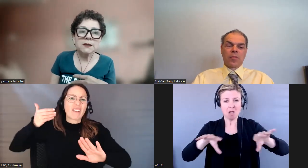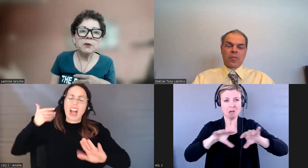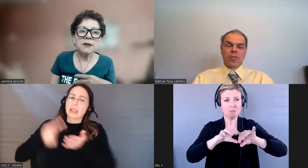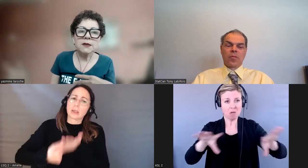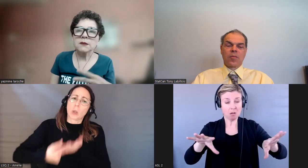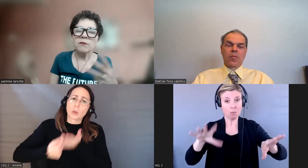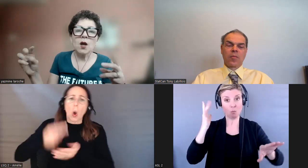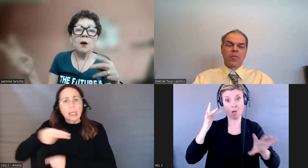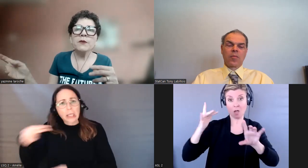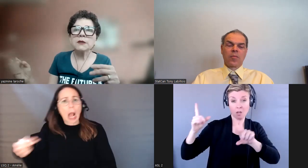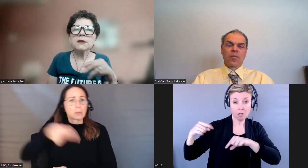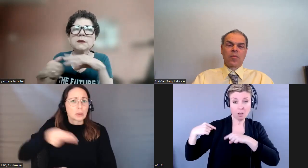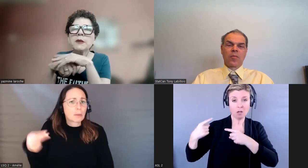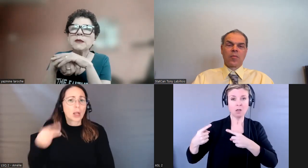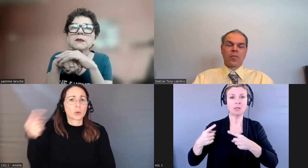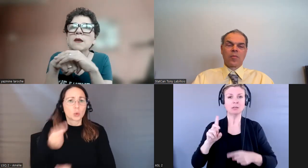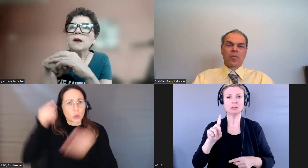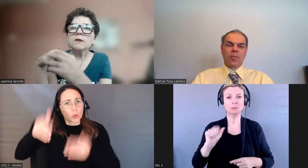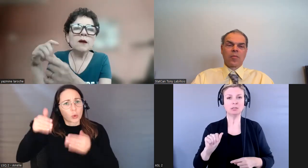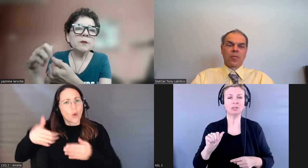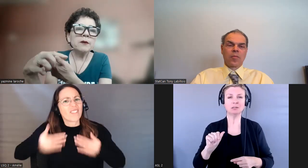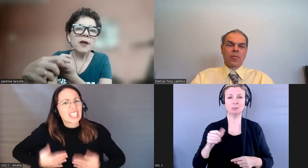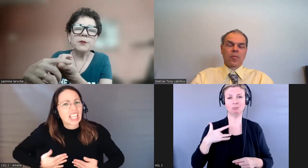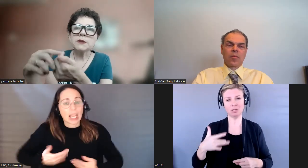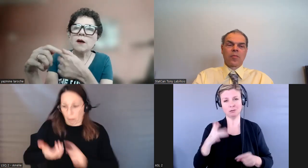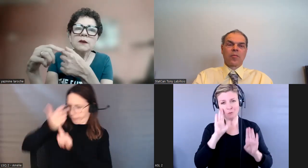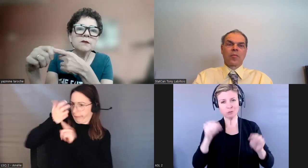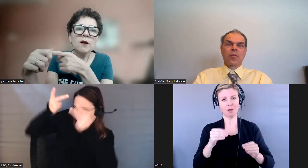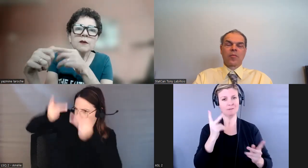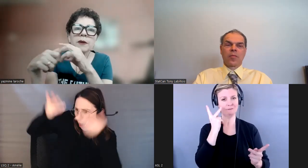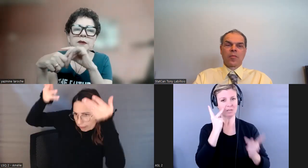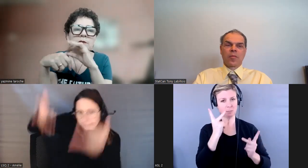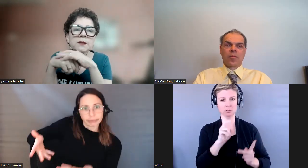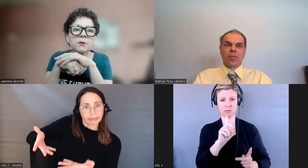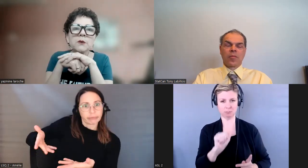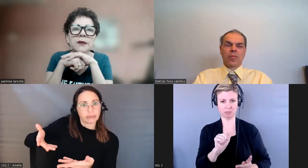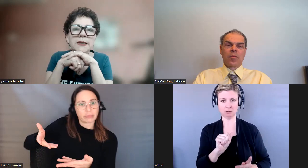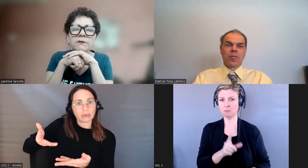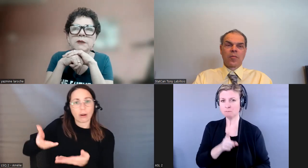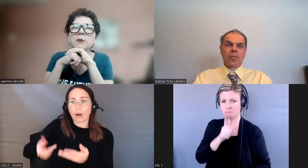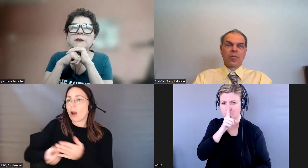disabilities obvious disabilities not about episodic not about invisible or less visible